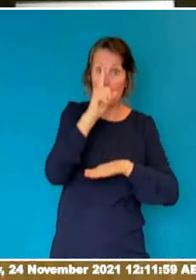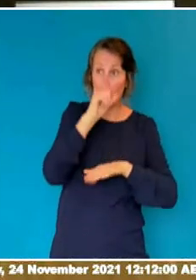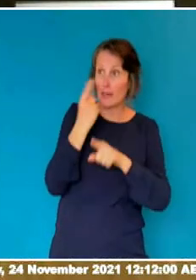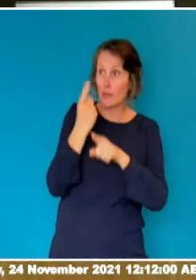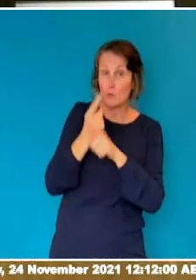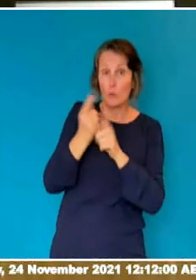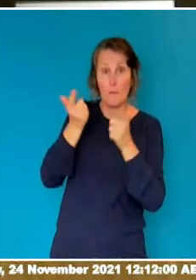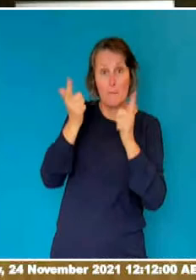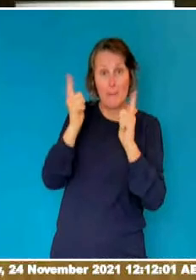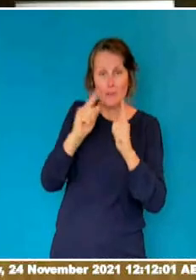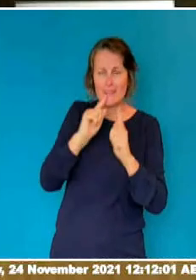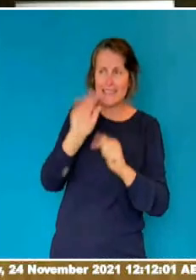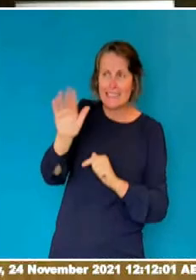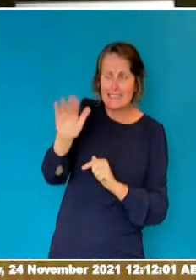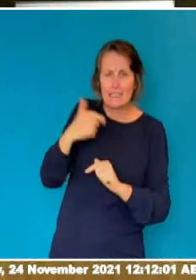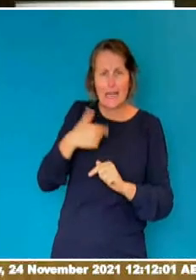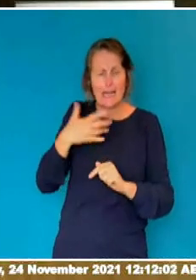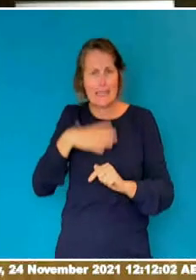adjustment that they may require, they can do so.